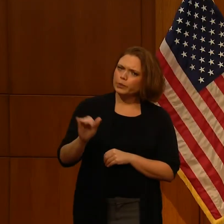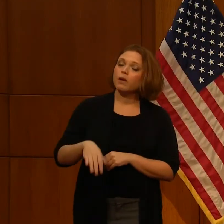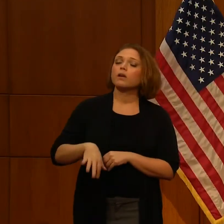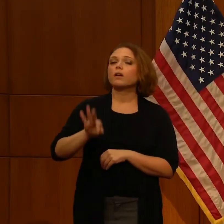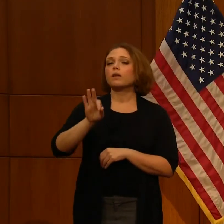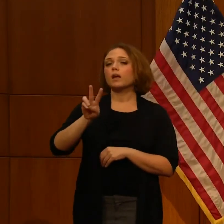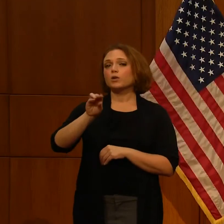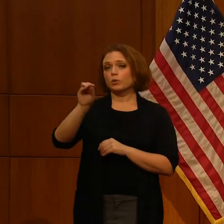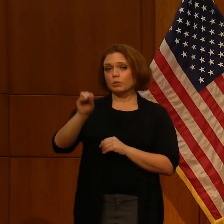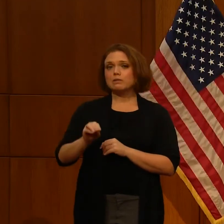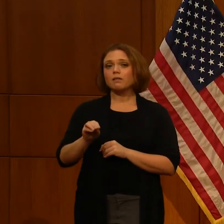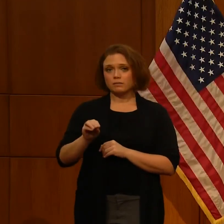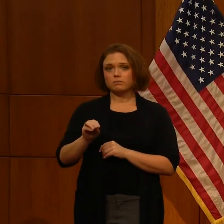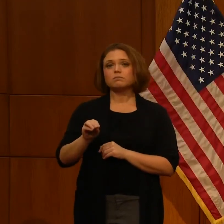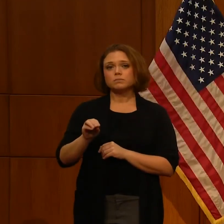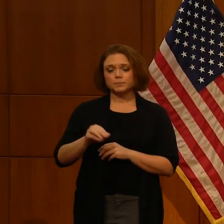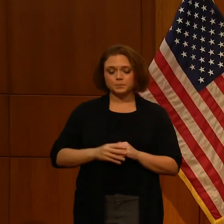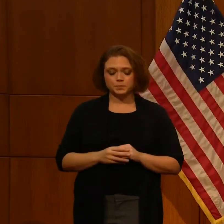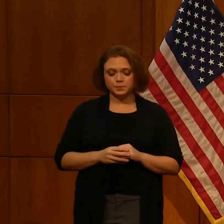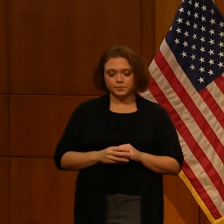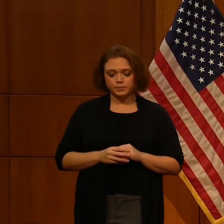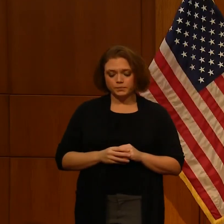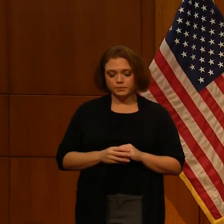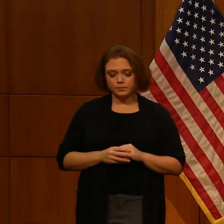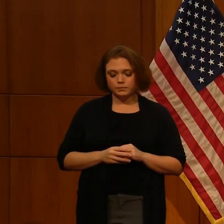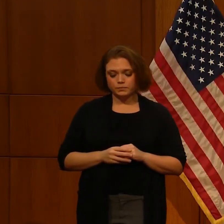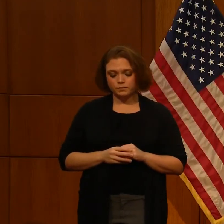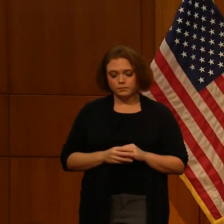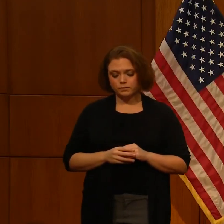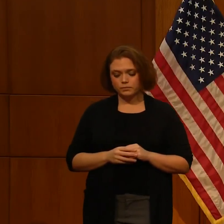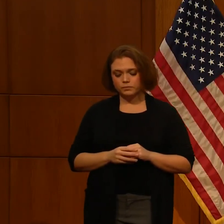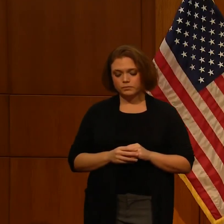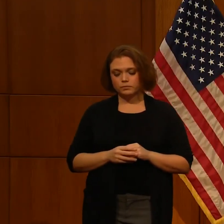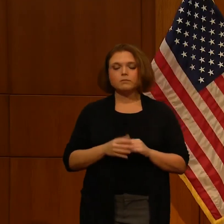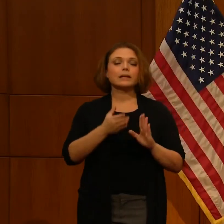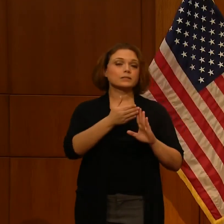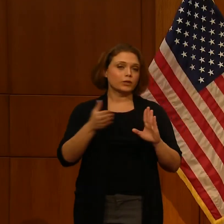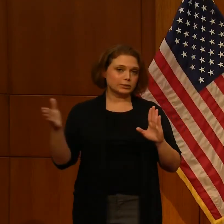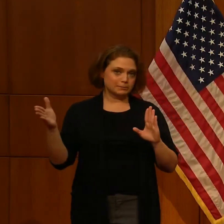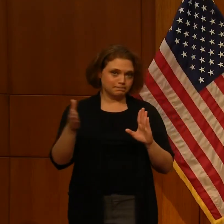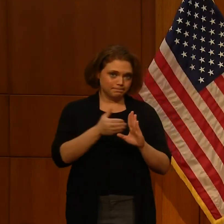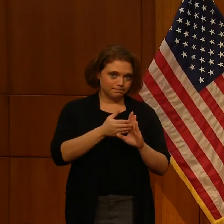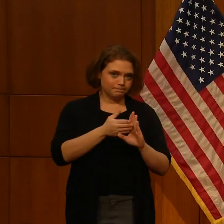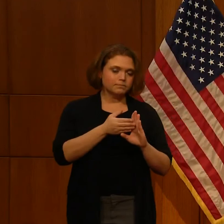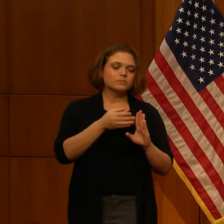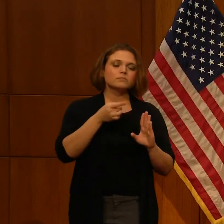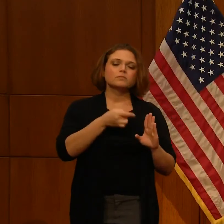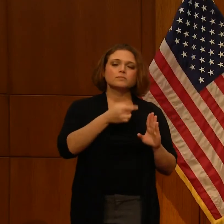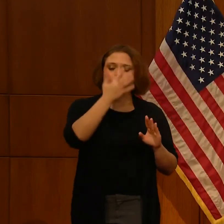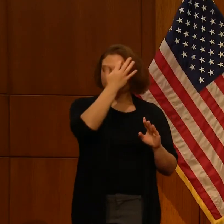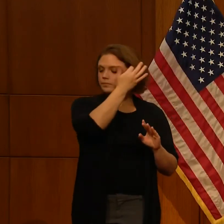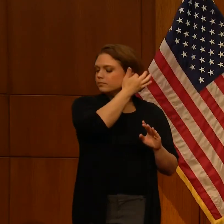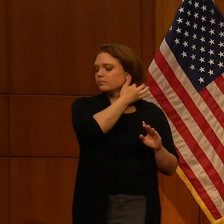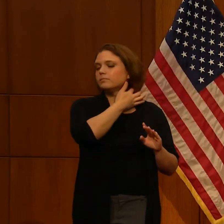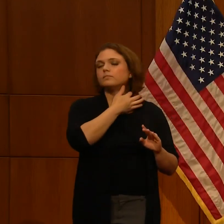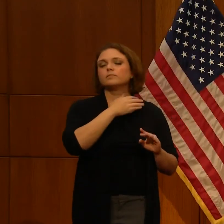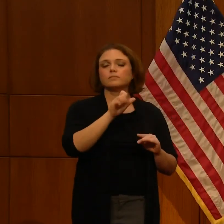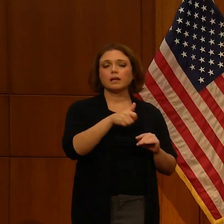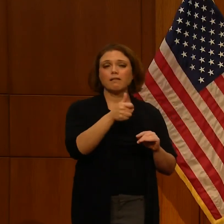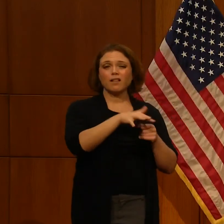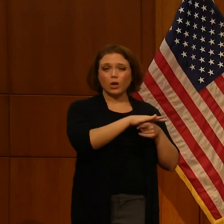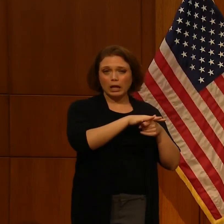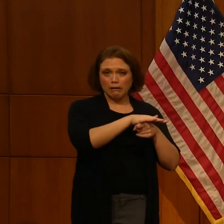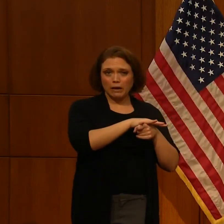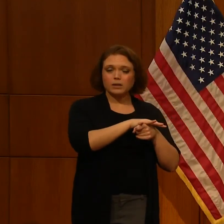WELL, TOO. AT 92. BUT AT THE